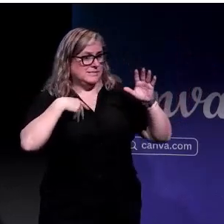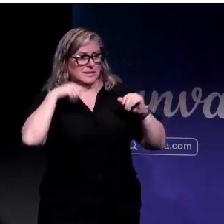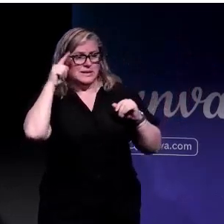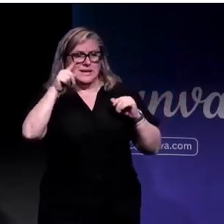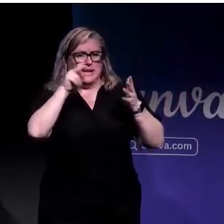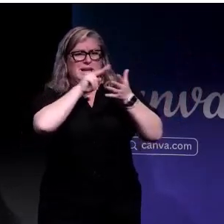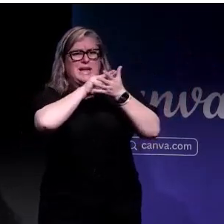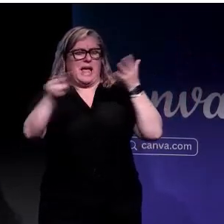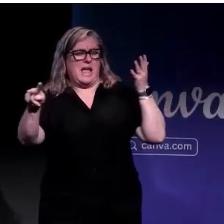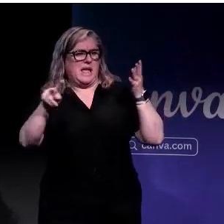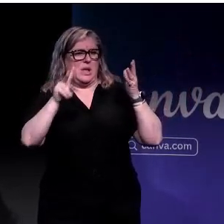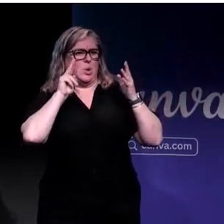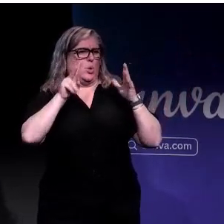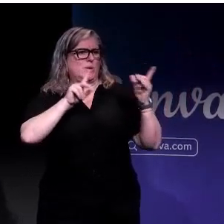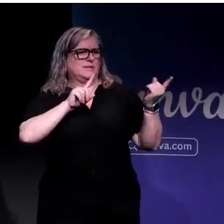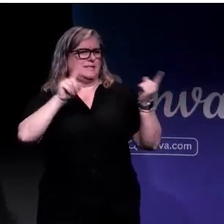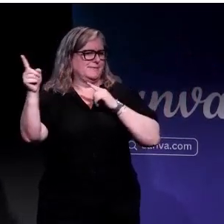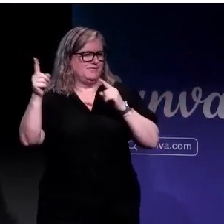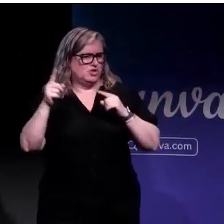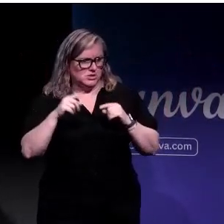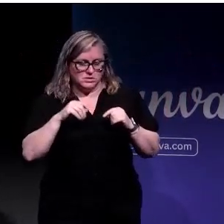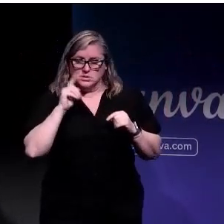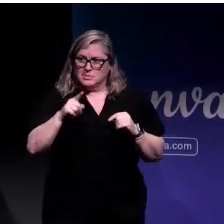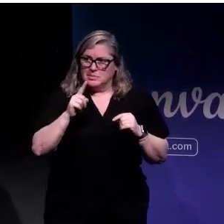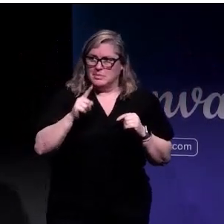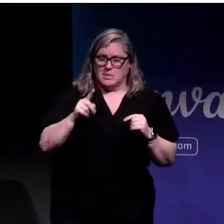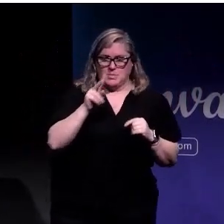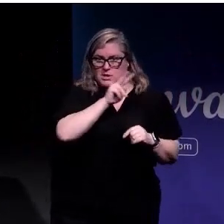a little bit different, could be a little quicker, a little more erratic.